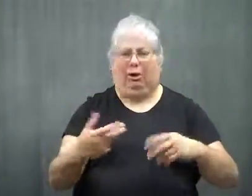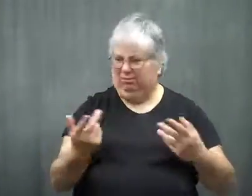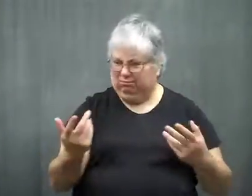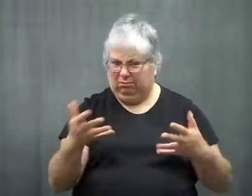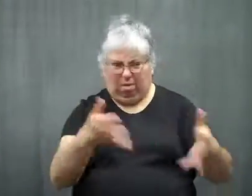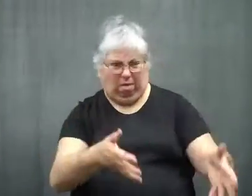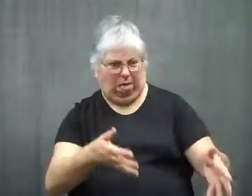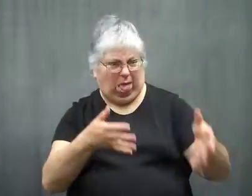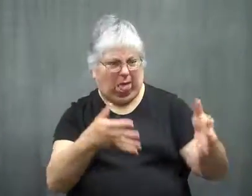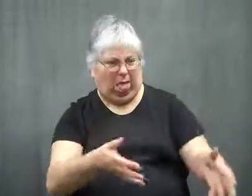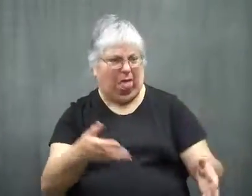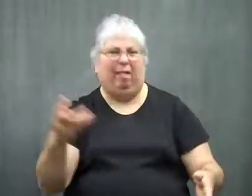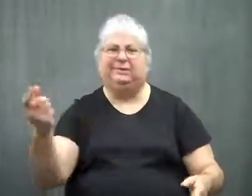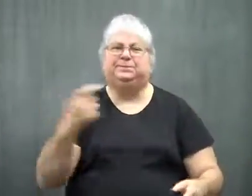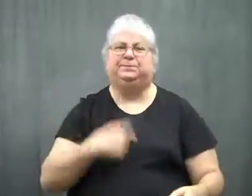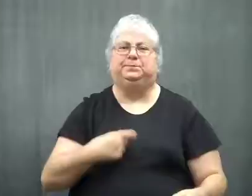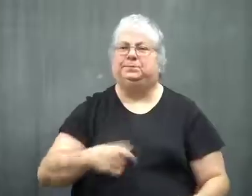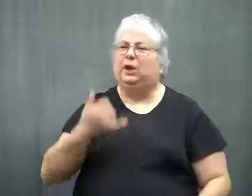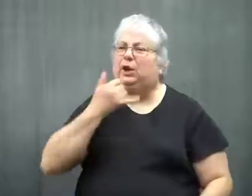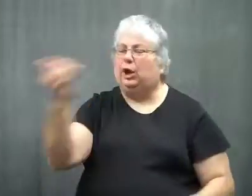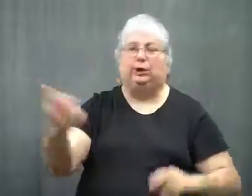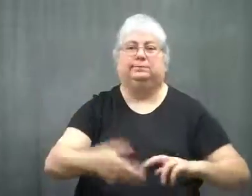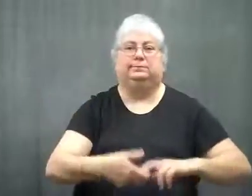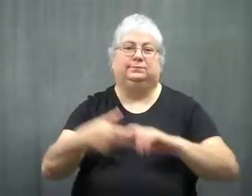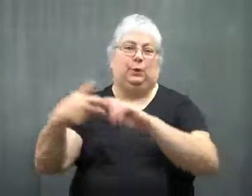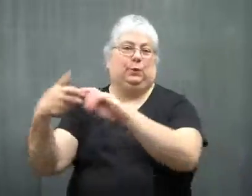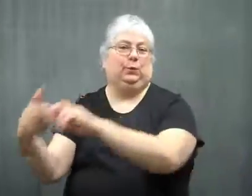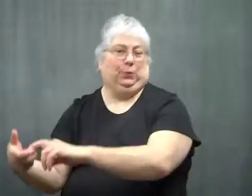It had been there a while, so a supervisor called and had it towed.